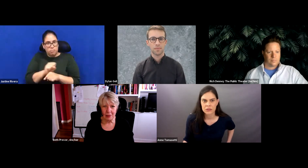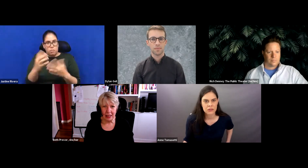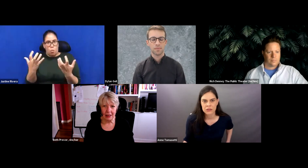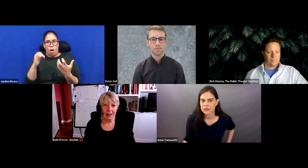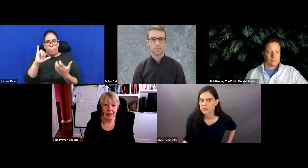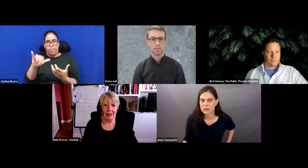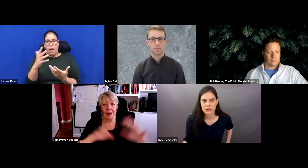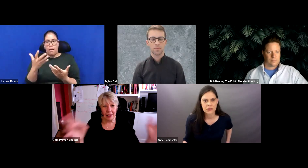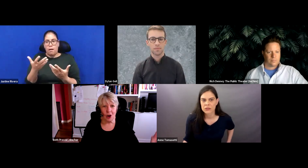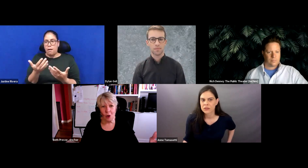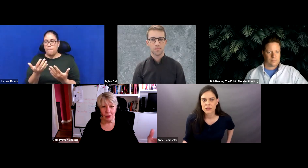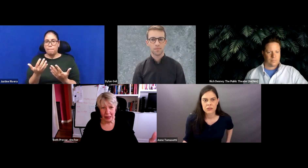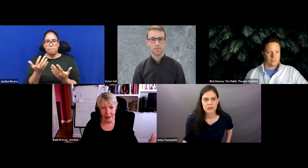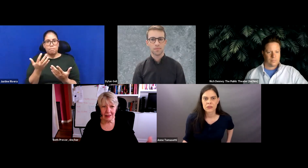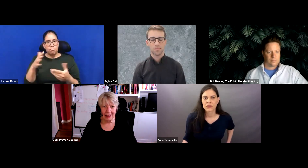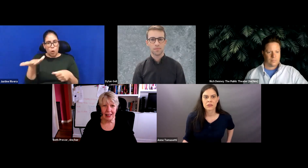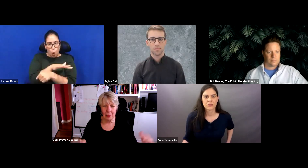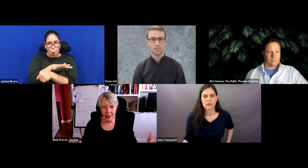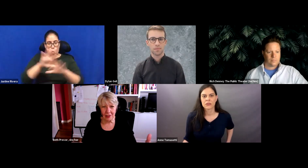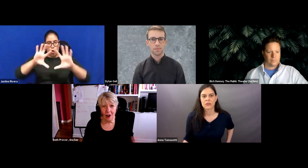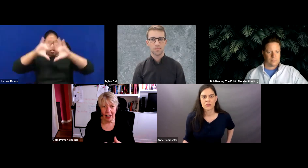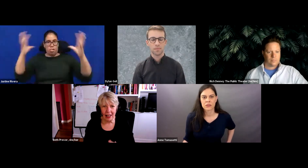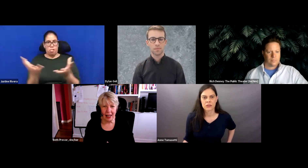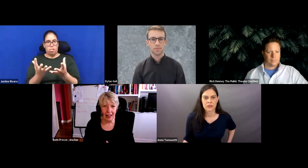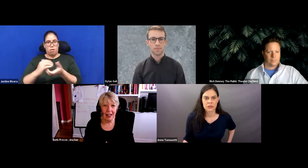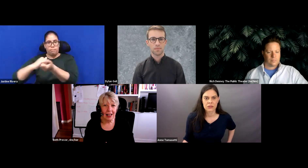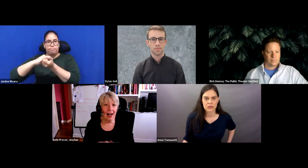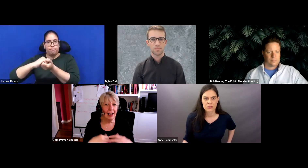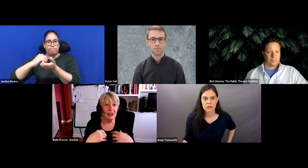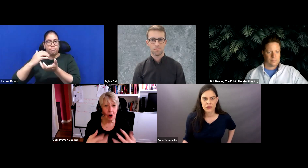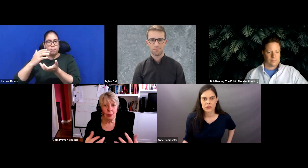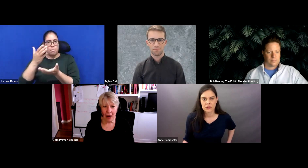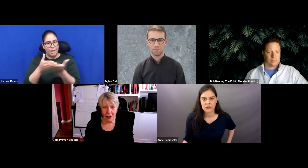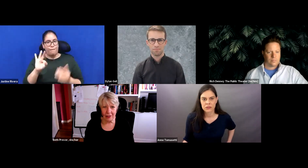to be a total piece, like a piece of art, and I am so proud